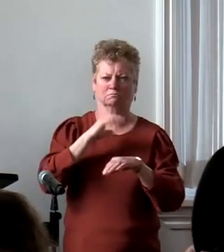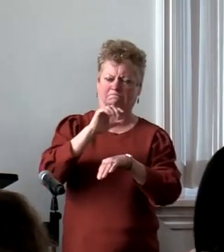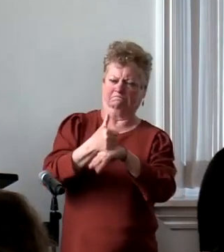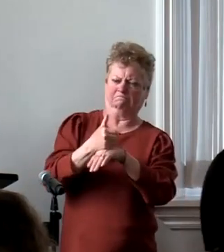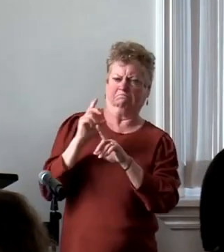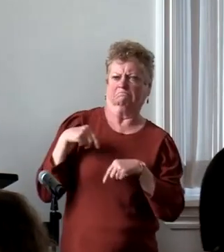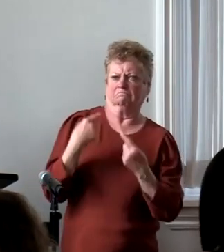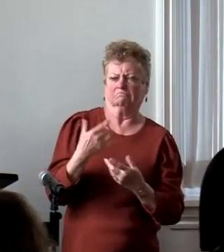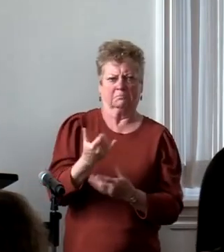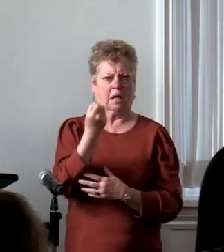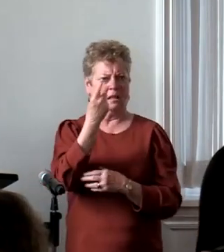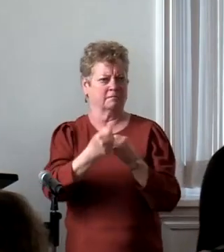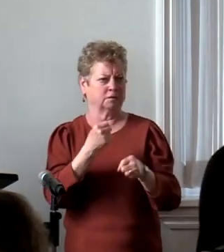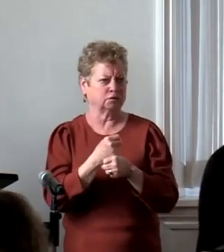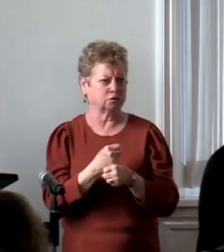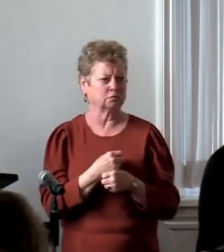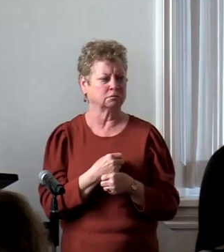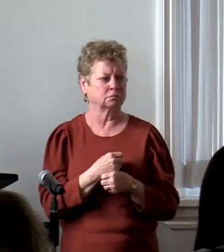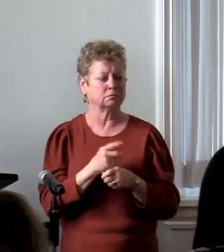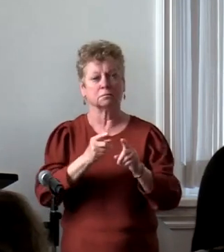And our mission is to change the approach